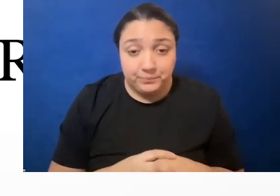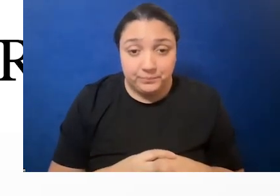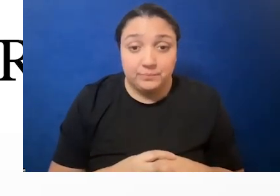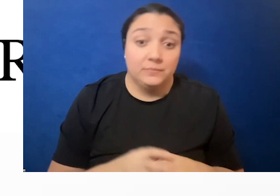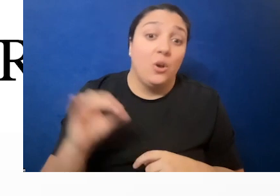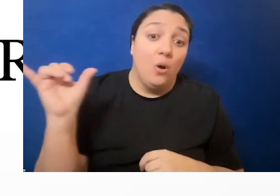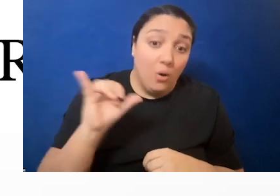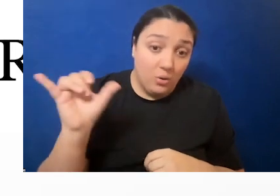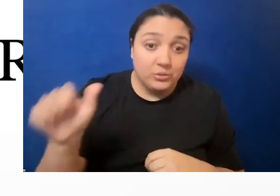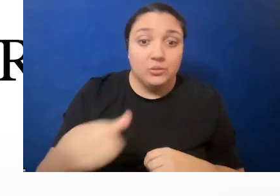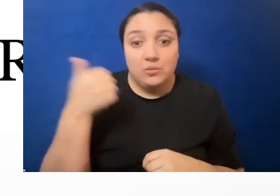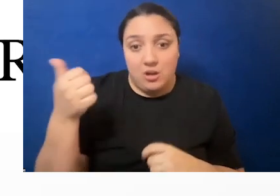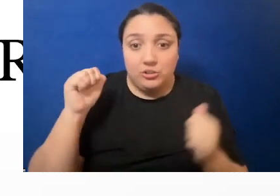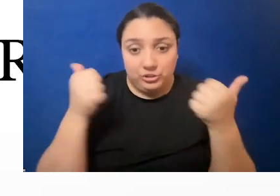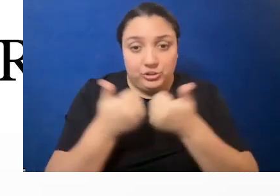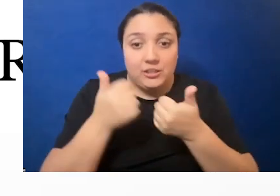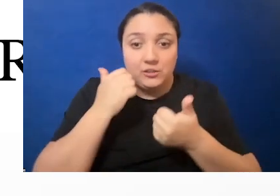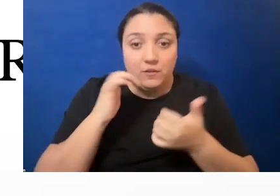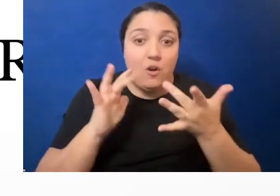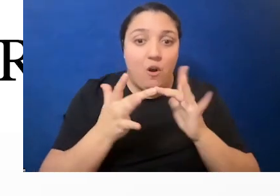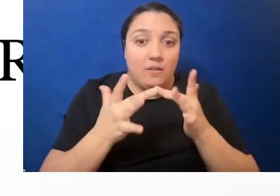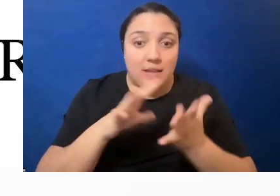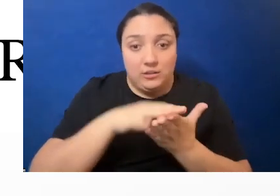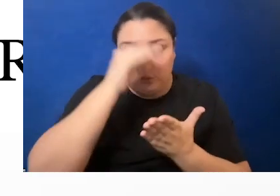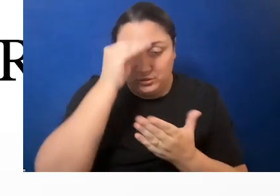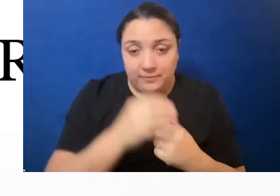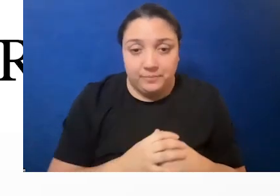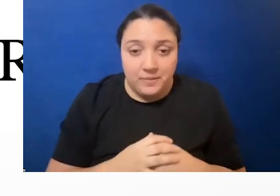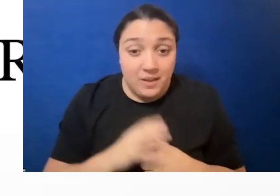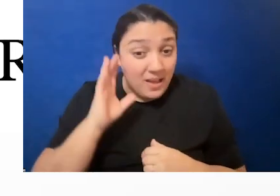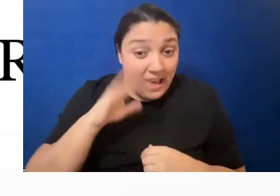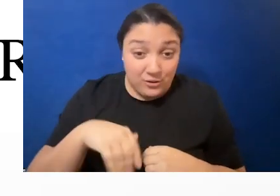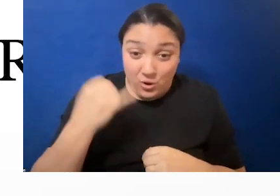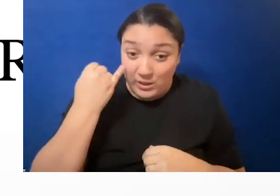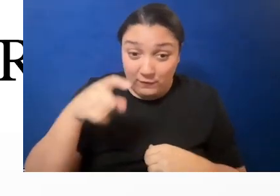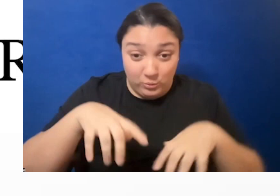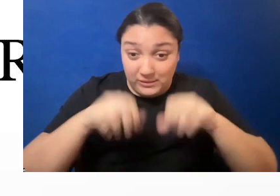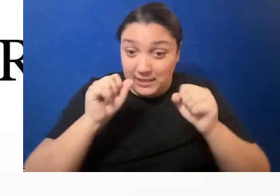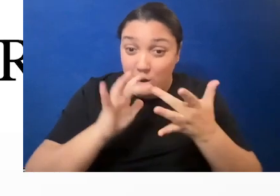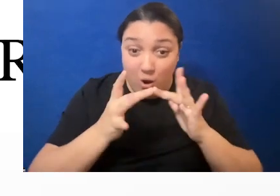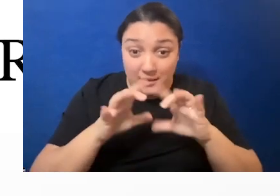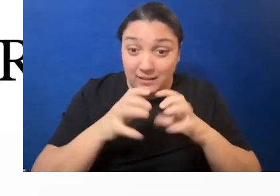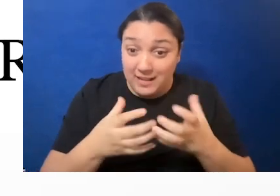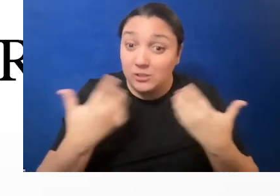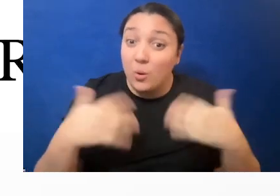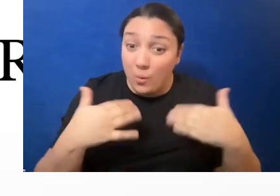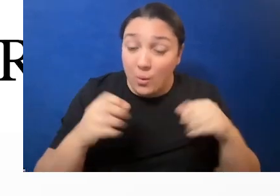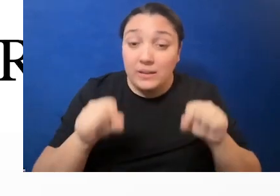SO ON THE OTHER HAND WE HAVE CHALLENGES WITH ONLINE LEARNING. I DON'T KNOW IF YOU HAVE TAKEN